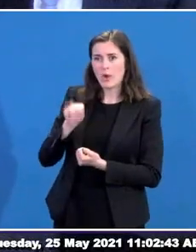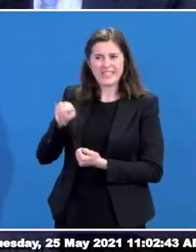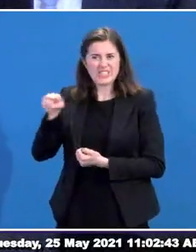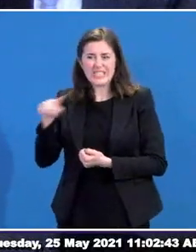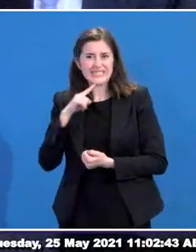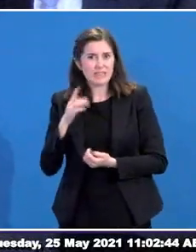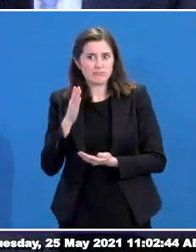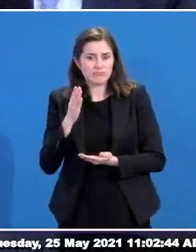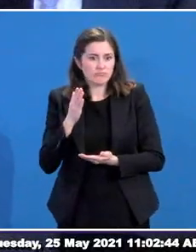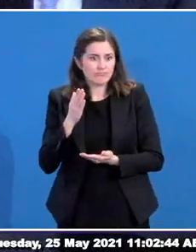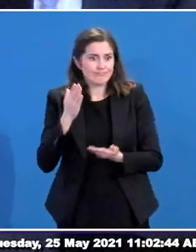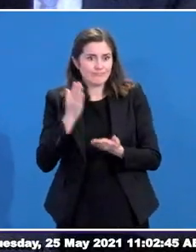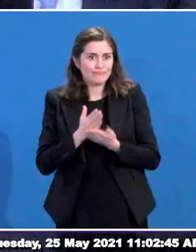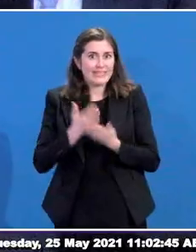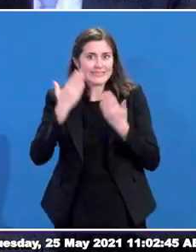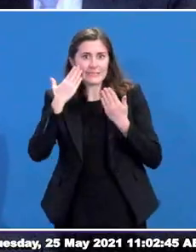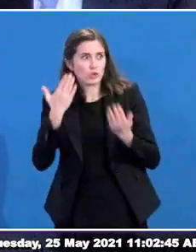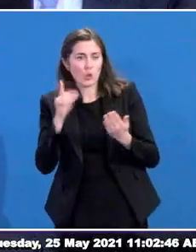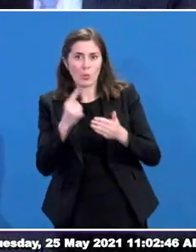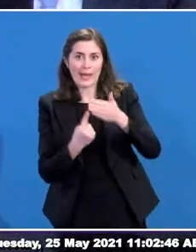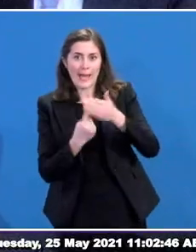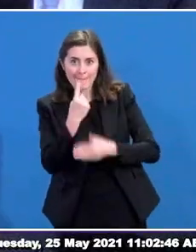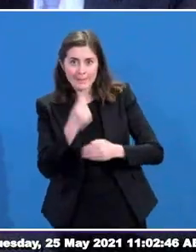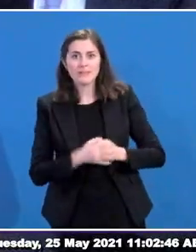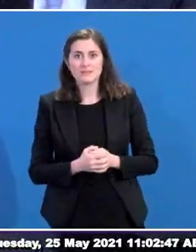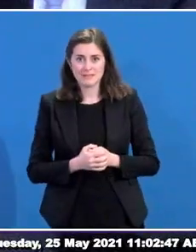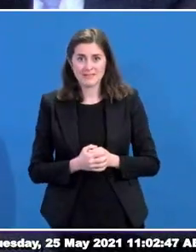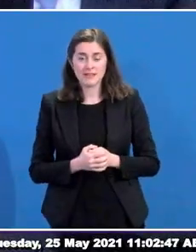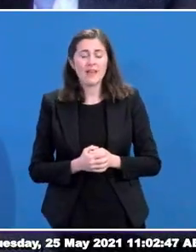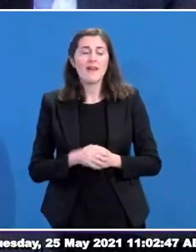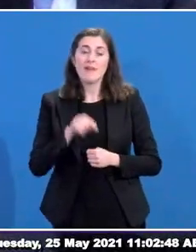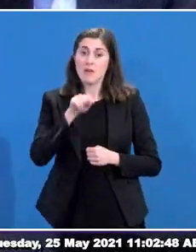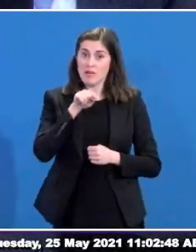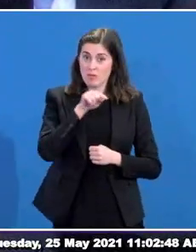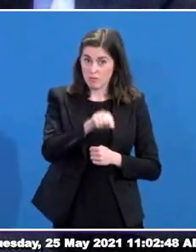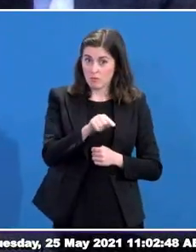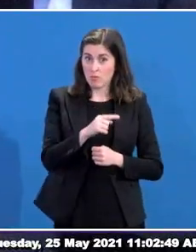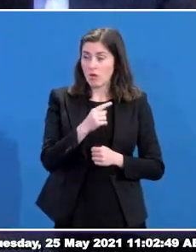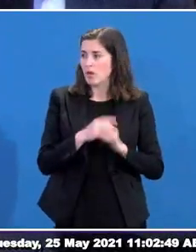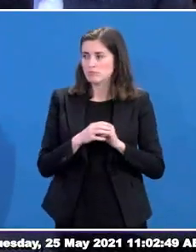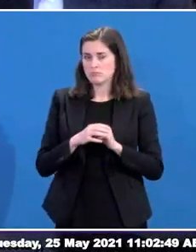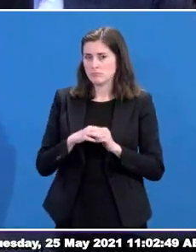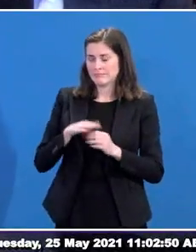And when I objected because the staff member that was... I'm sorry? MS EASTMAN: You didn't get the reports?